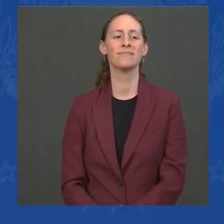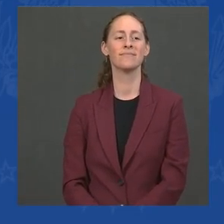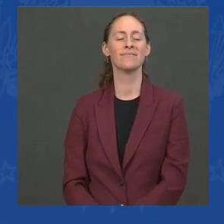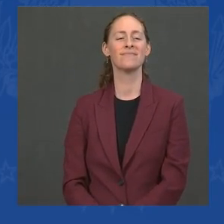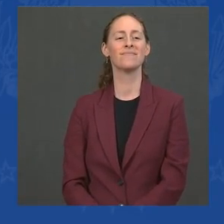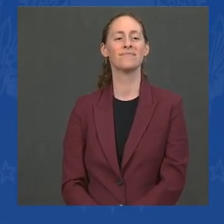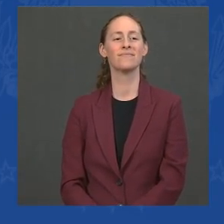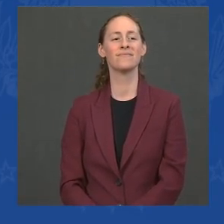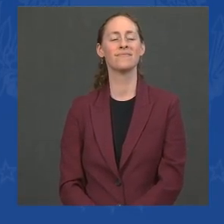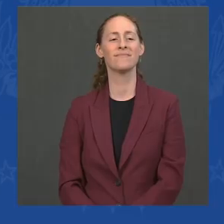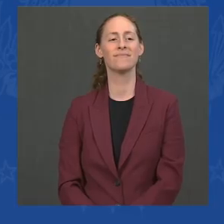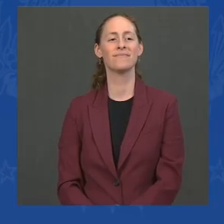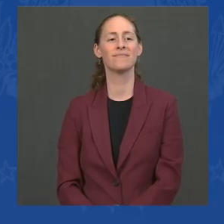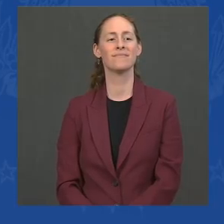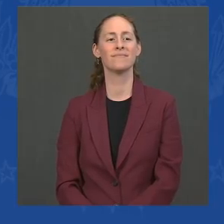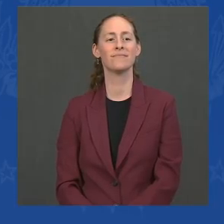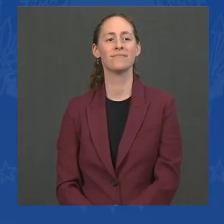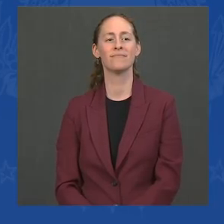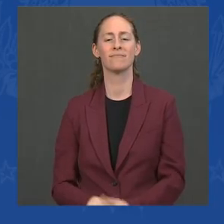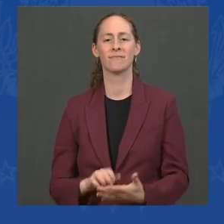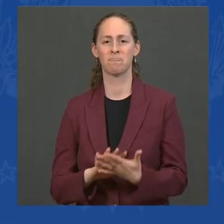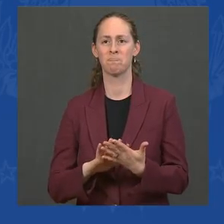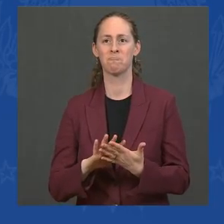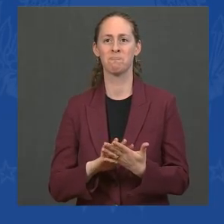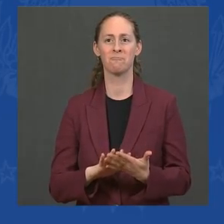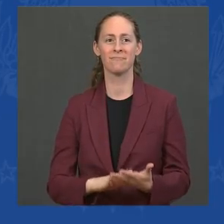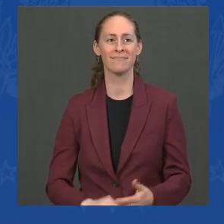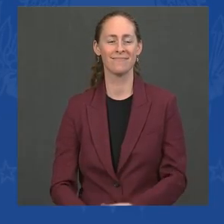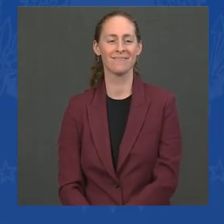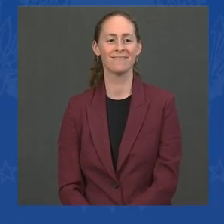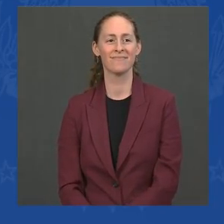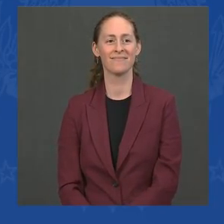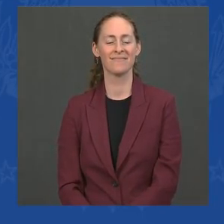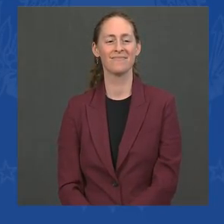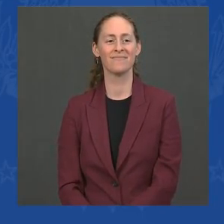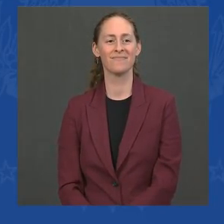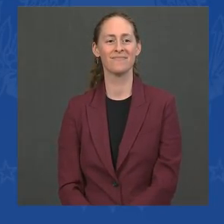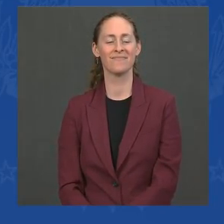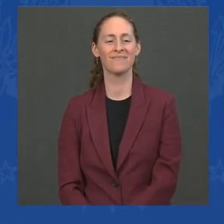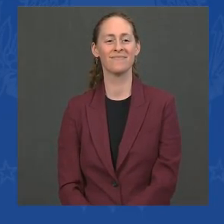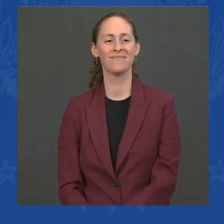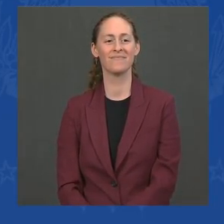inventing lifesaving vaccines isn't enough. We have to actually use them.